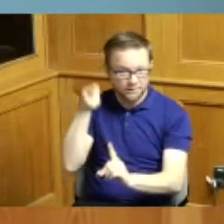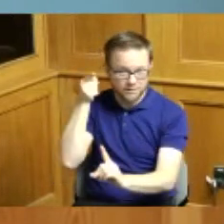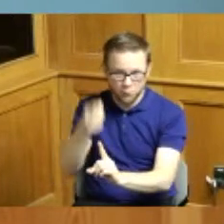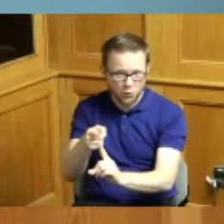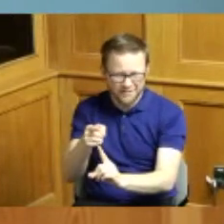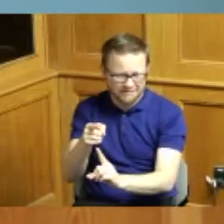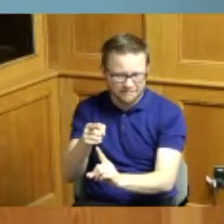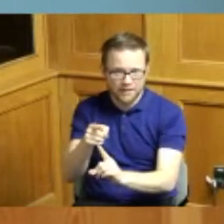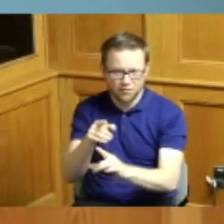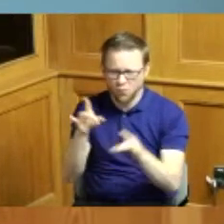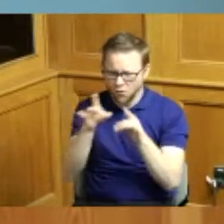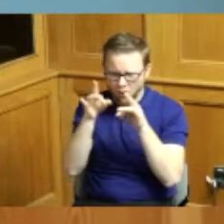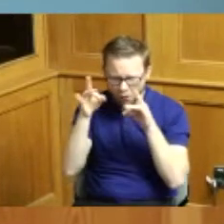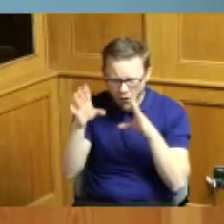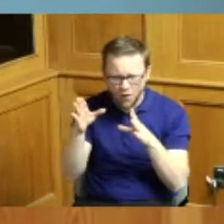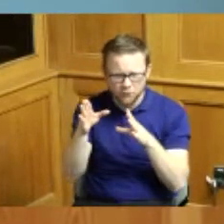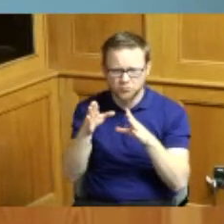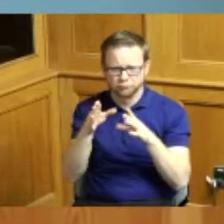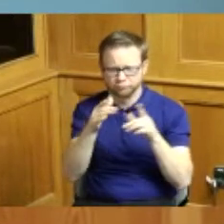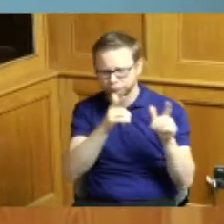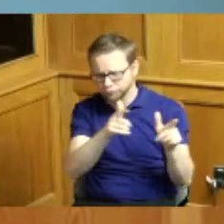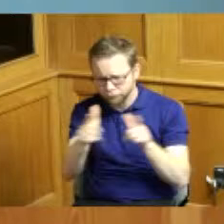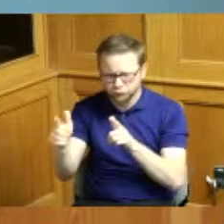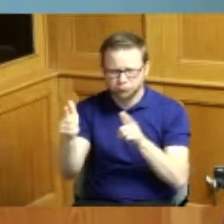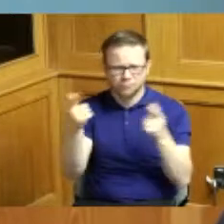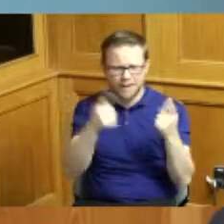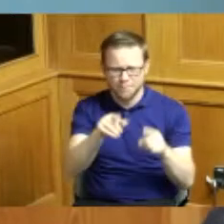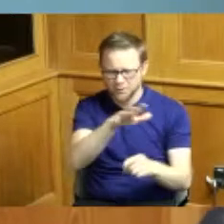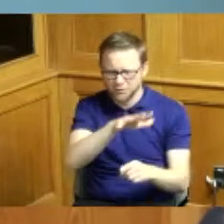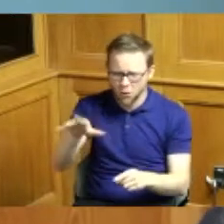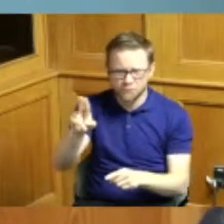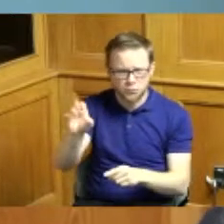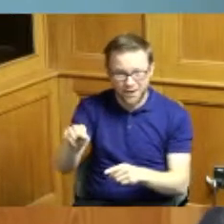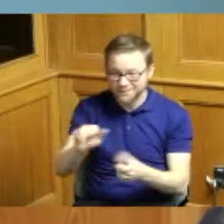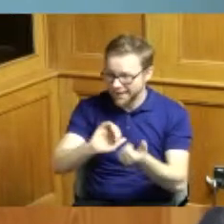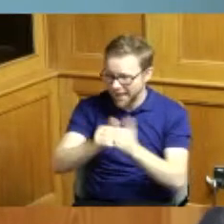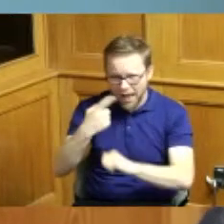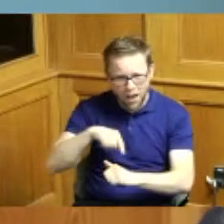what strategies do we want to use to make a difference in this country and also of